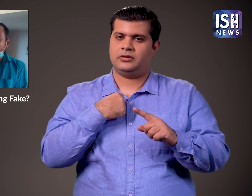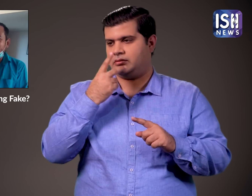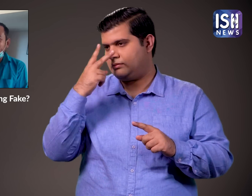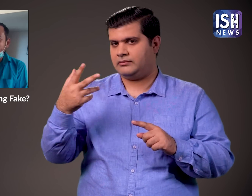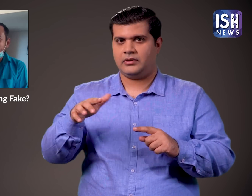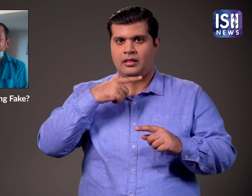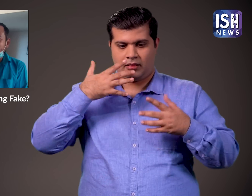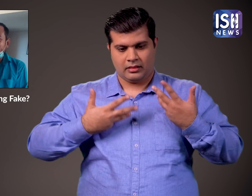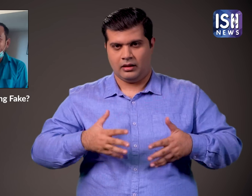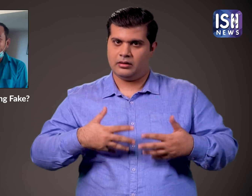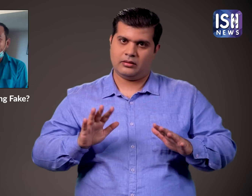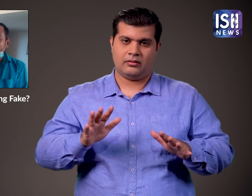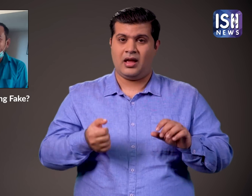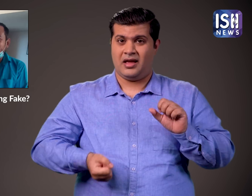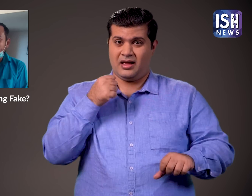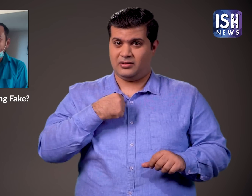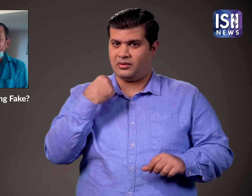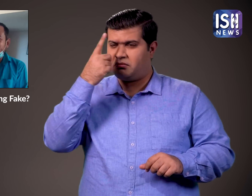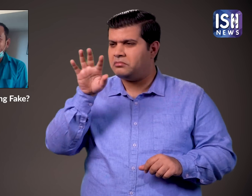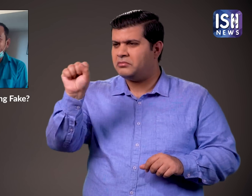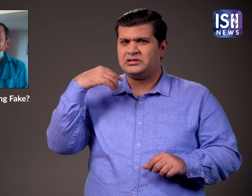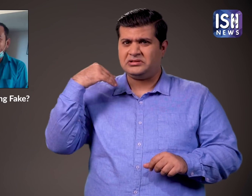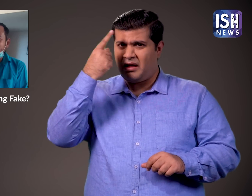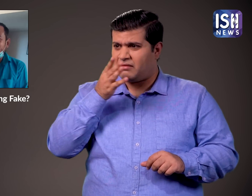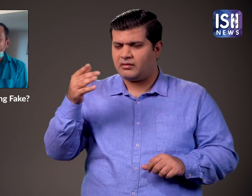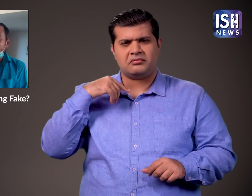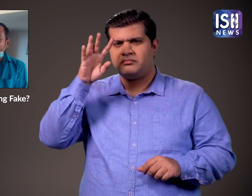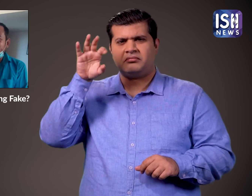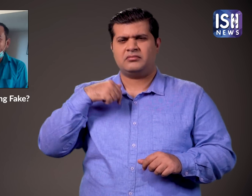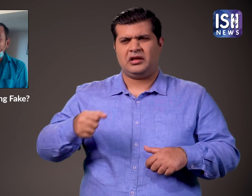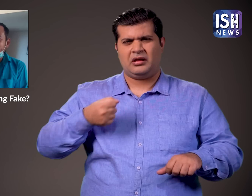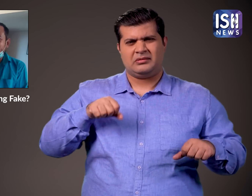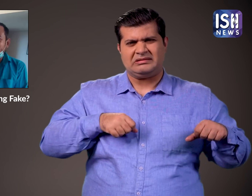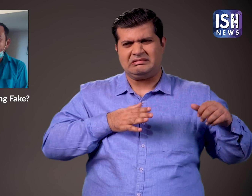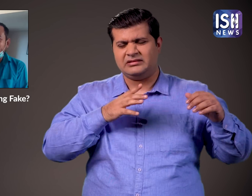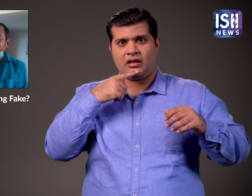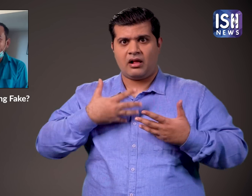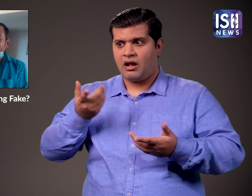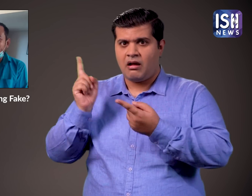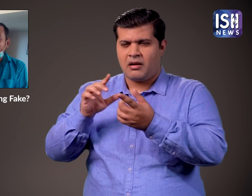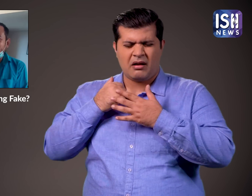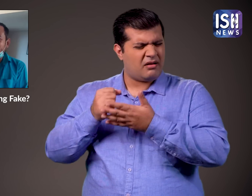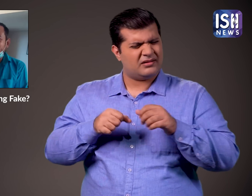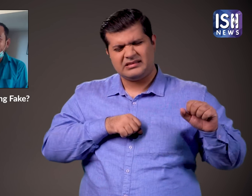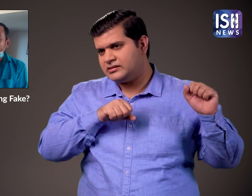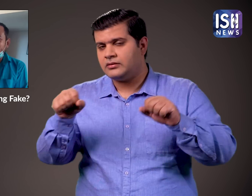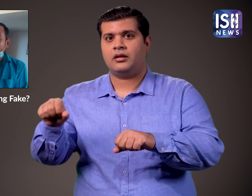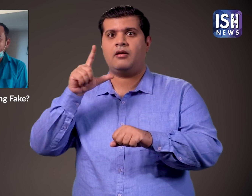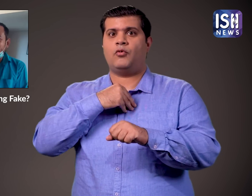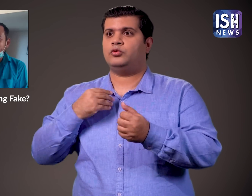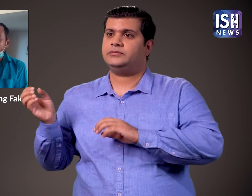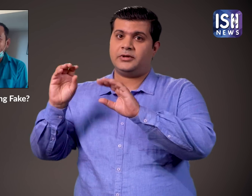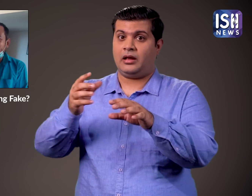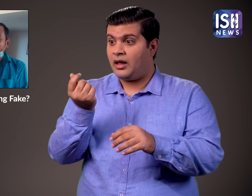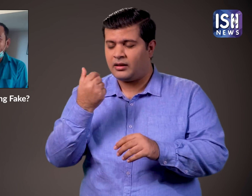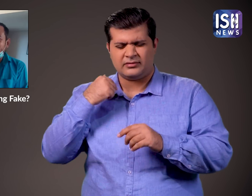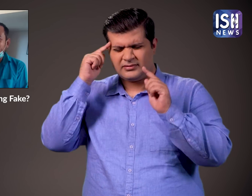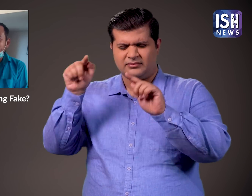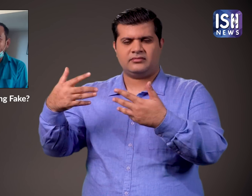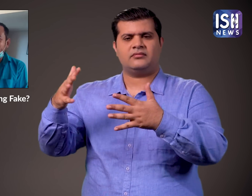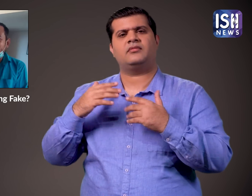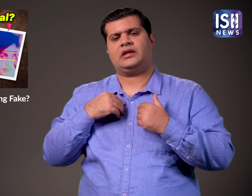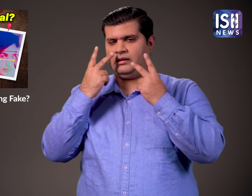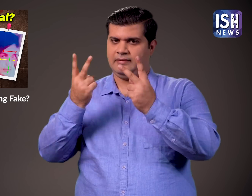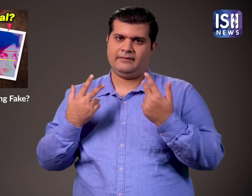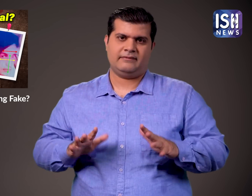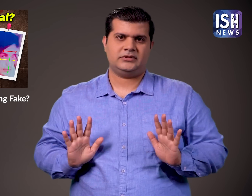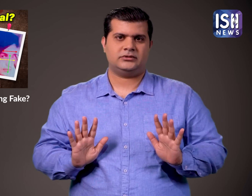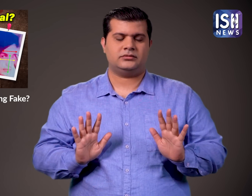He saw Saif bleeding heavily but couldn’t recognize him. He rushed him to Lilawati Hospital, not worrying about the fare.